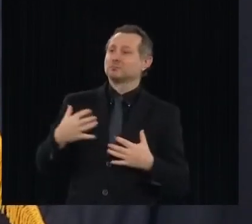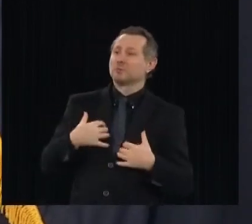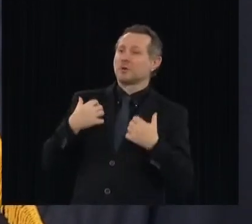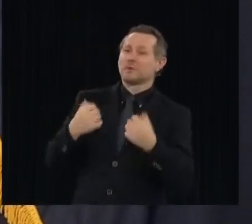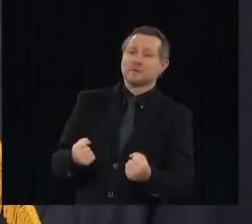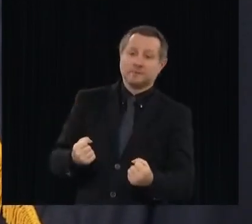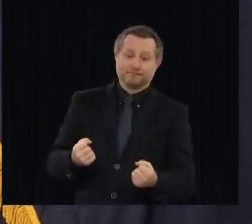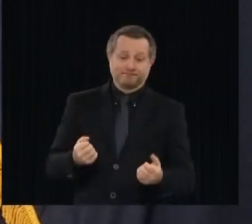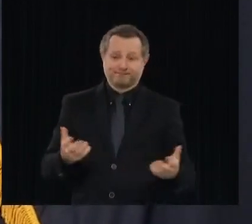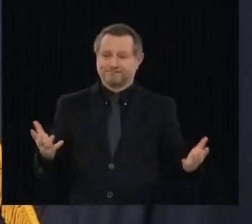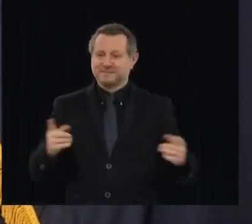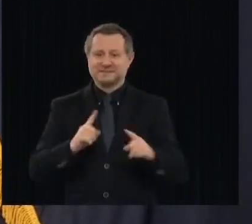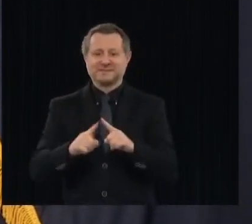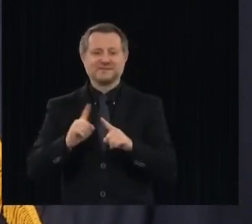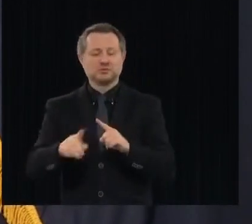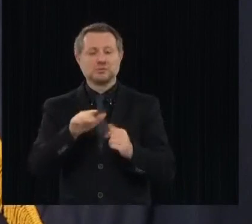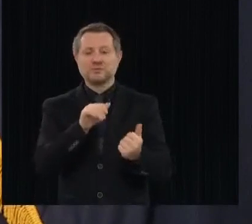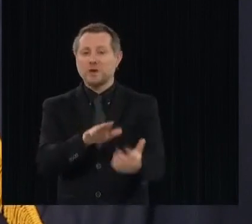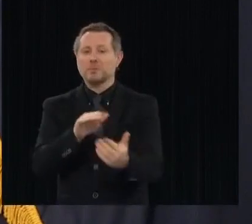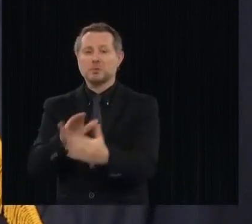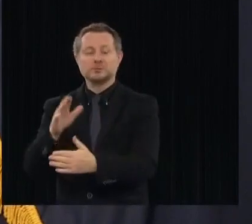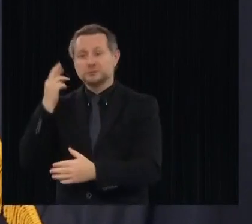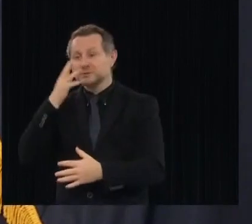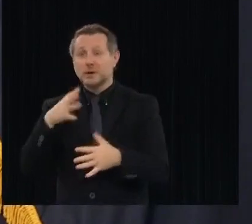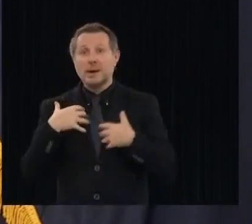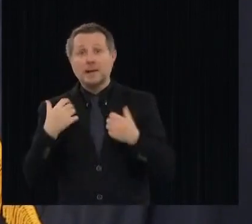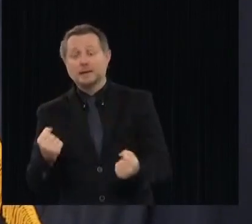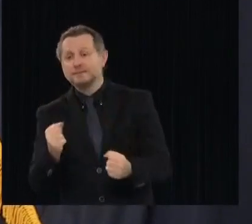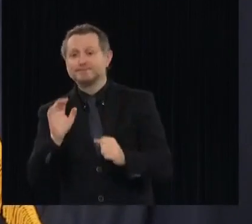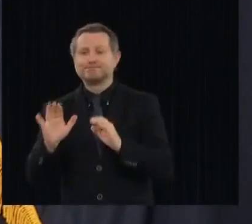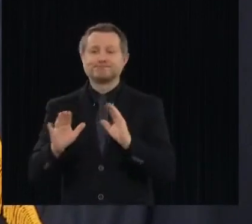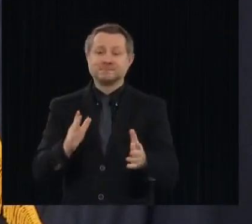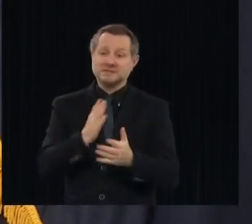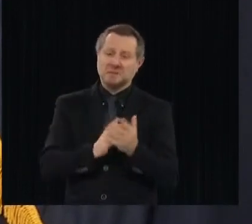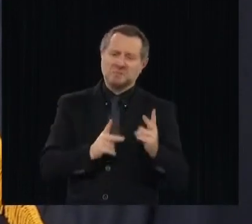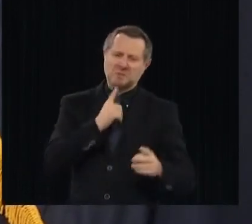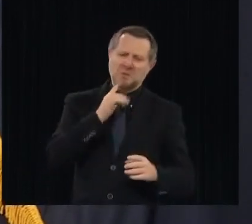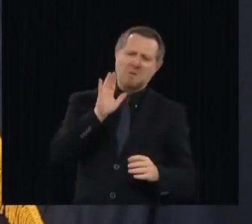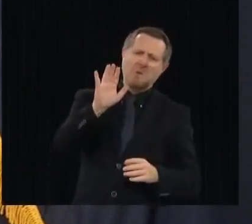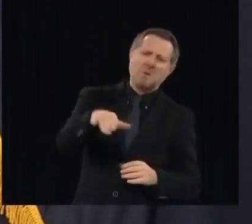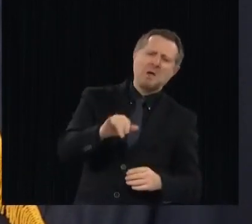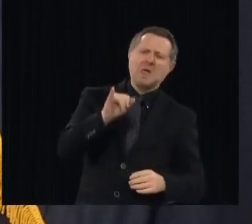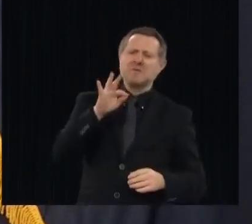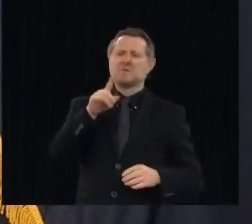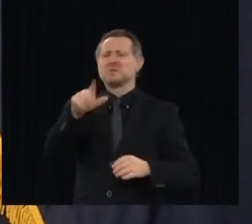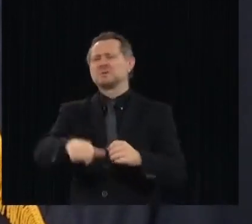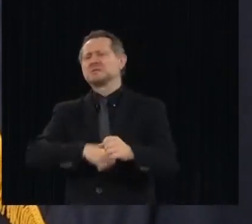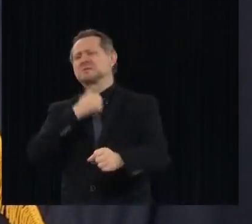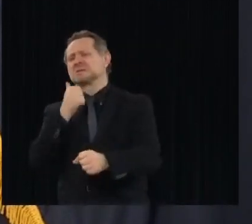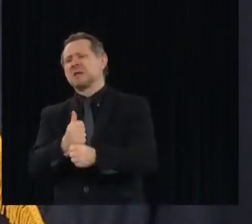RATIONALIZE DEATH IN WAYS.